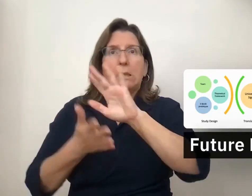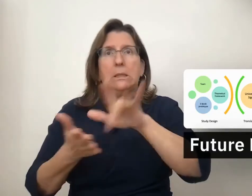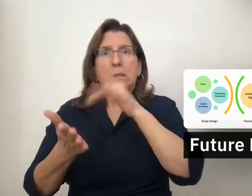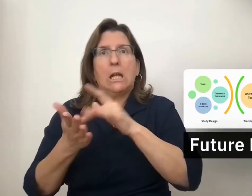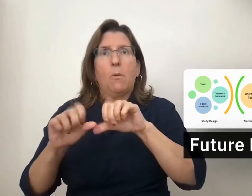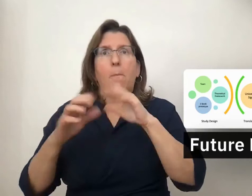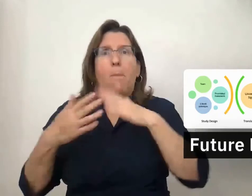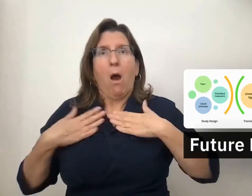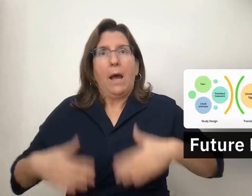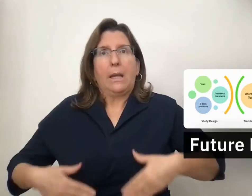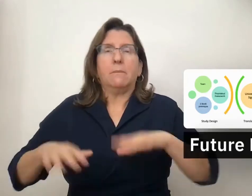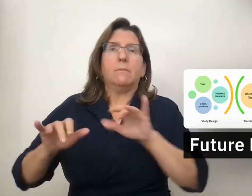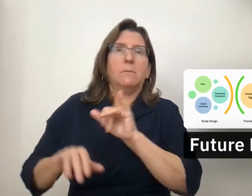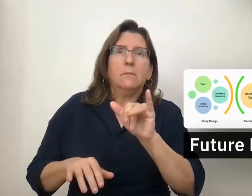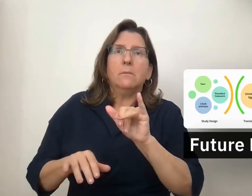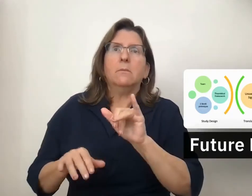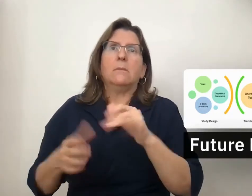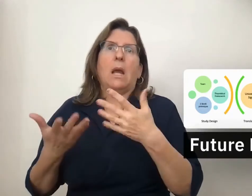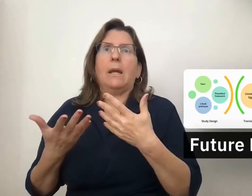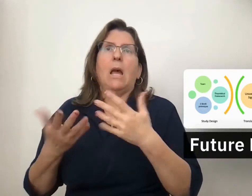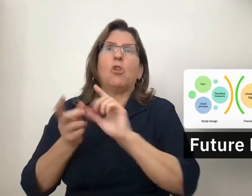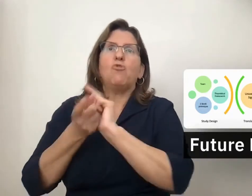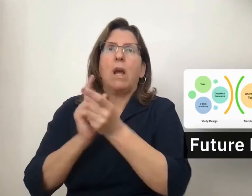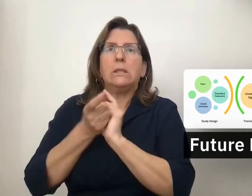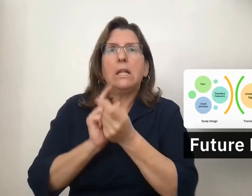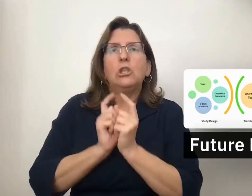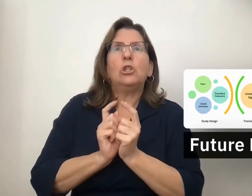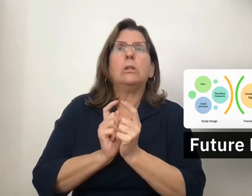Perhaps some centralized body can be created to focus on translations.